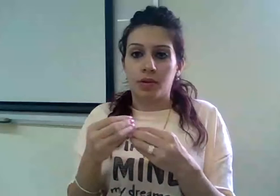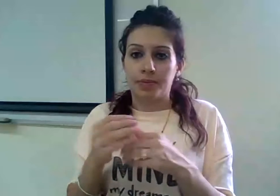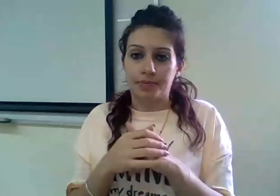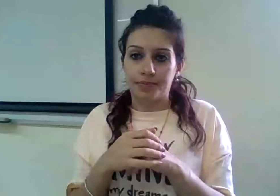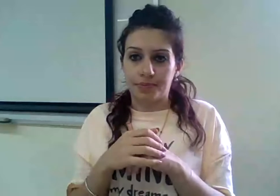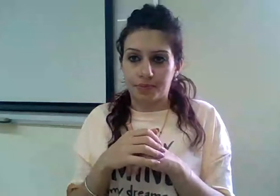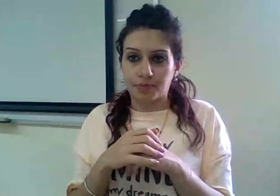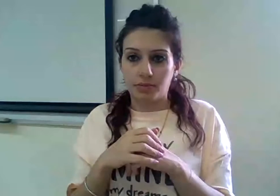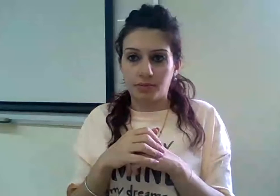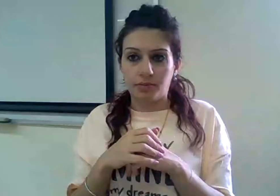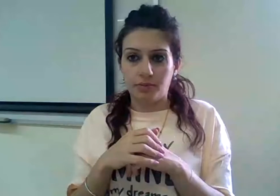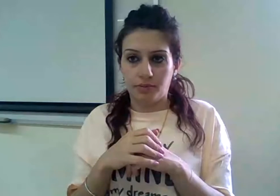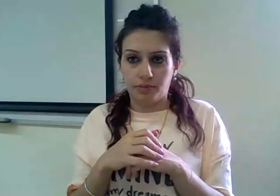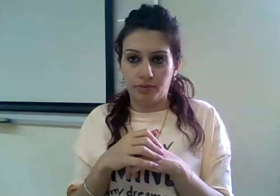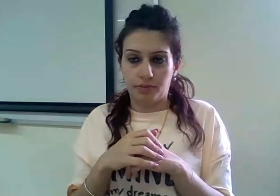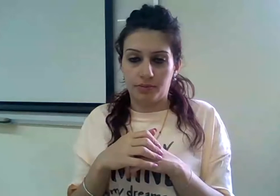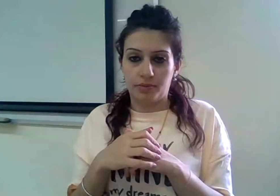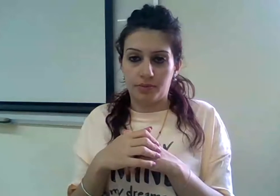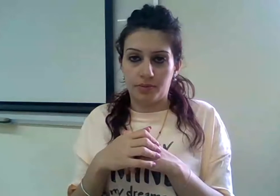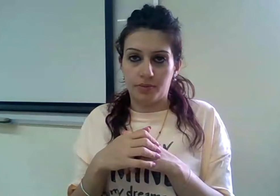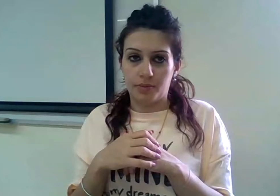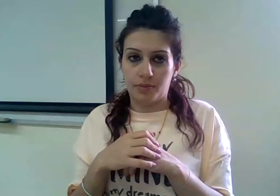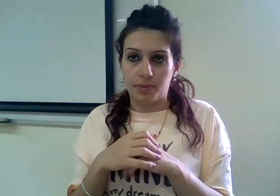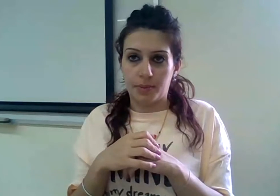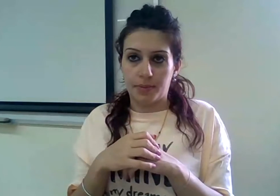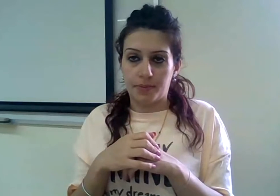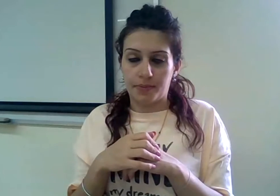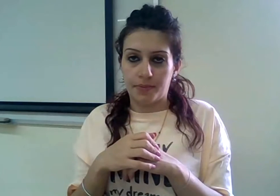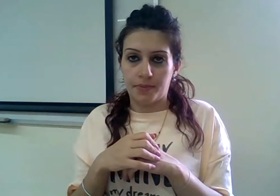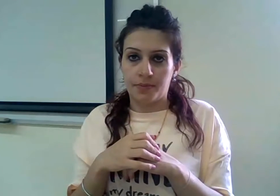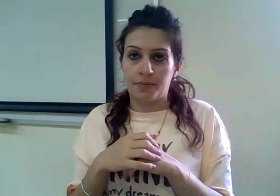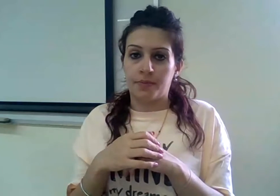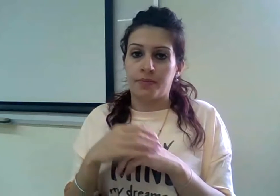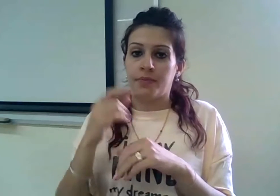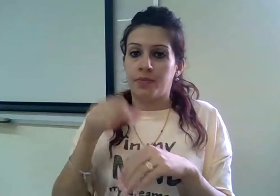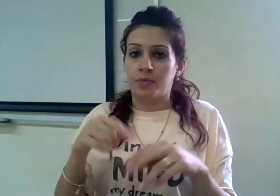The webinar will be recorded